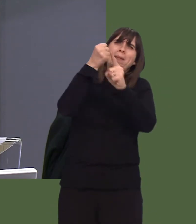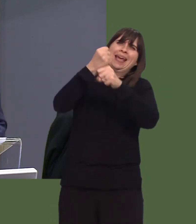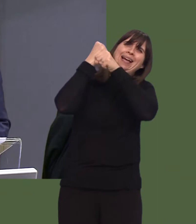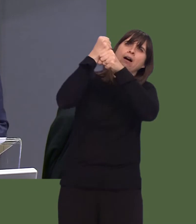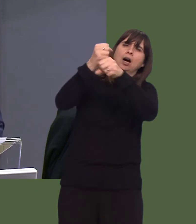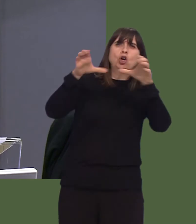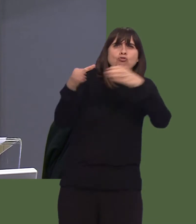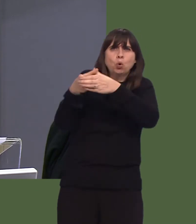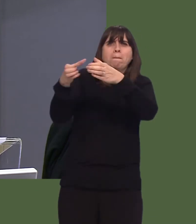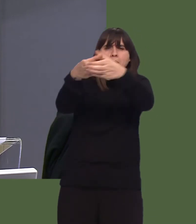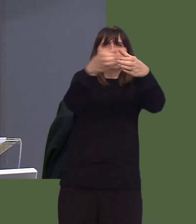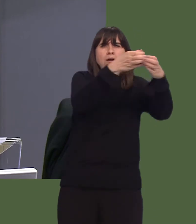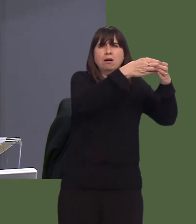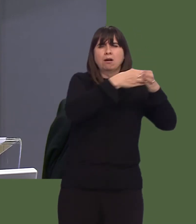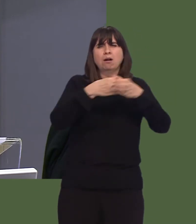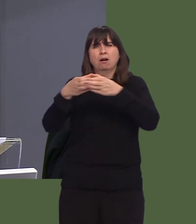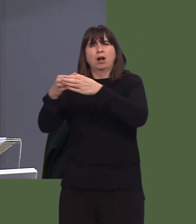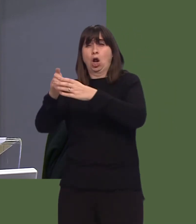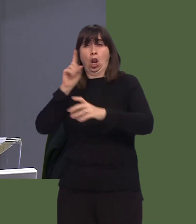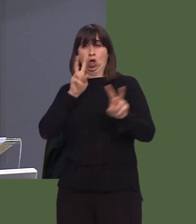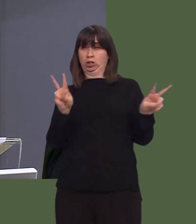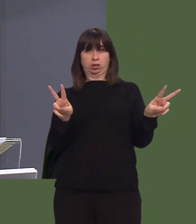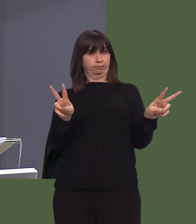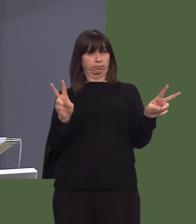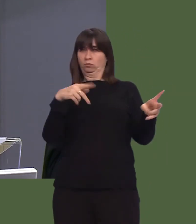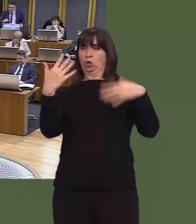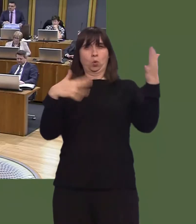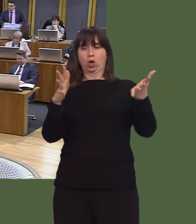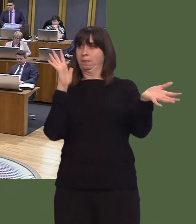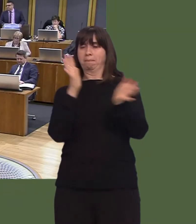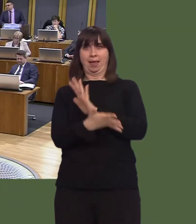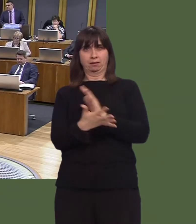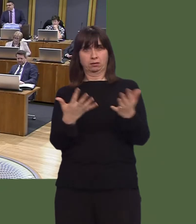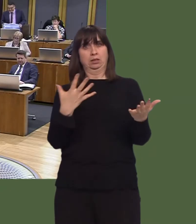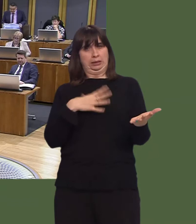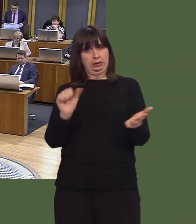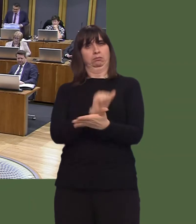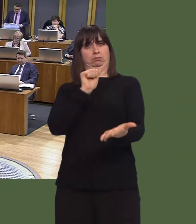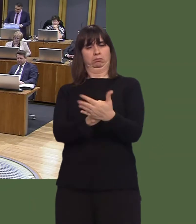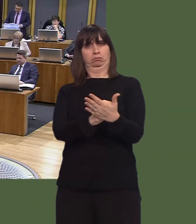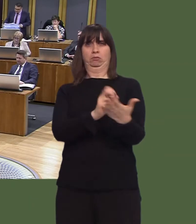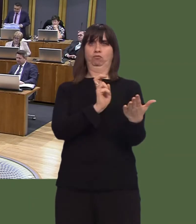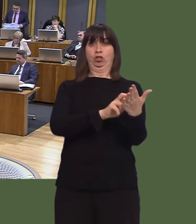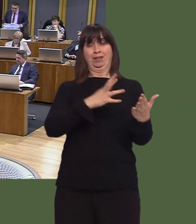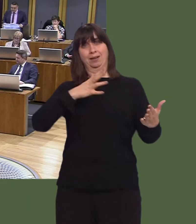place. Because, from the outside, it looks a mess. Will you now accept that there is a problem with